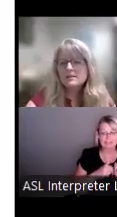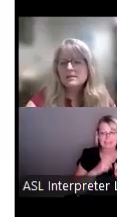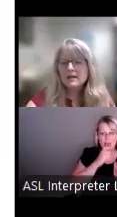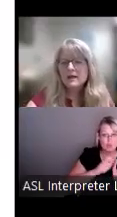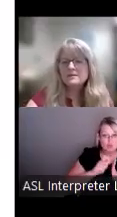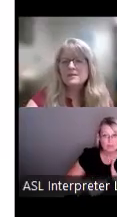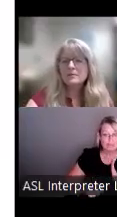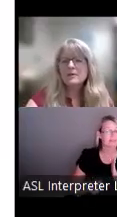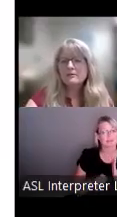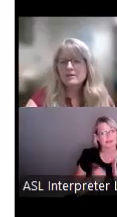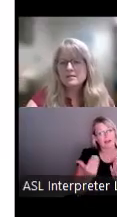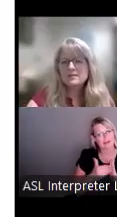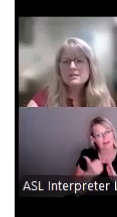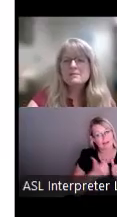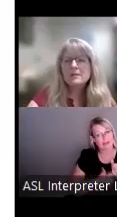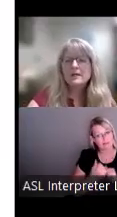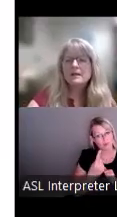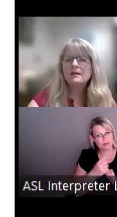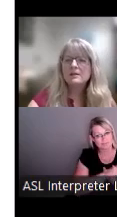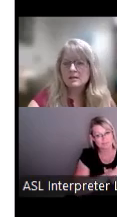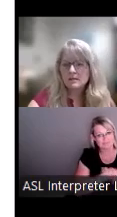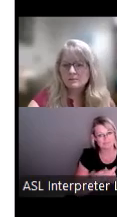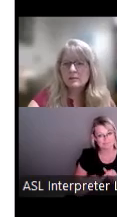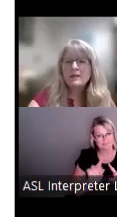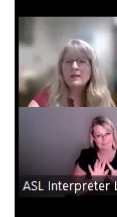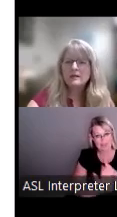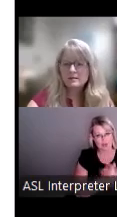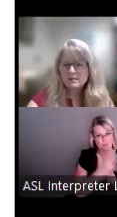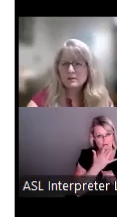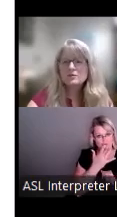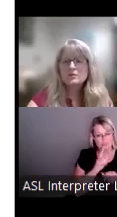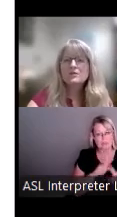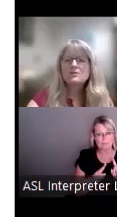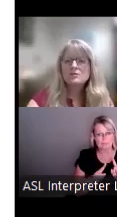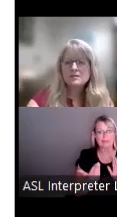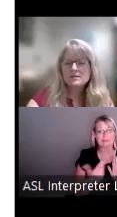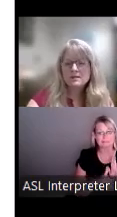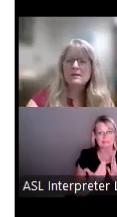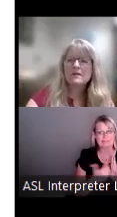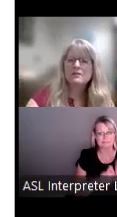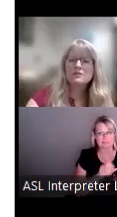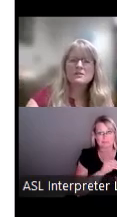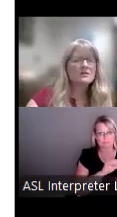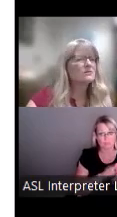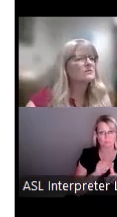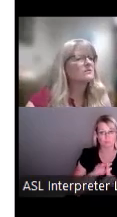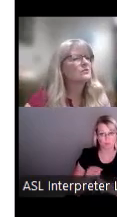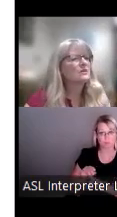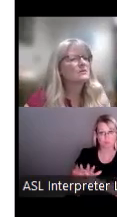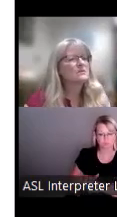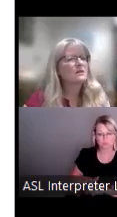kid's going to have some preferences, but given repeated exposure, you should see that they should start to enjoy those